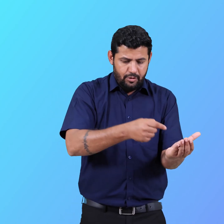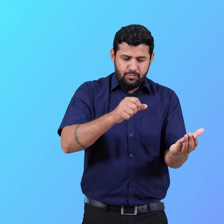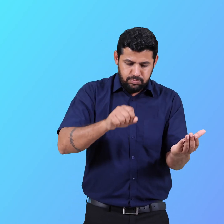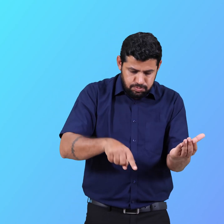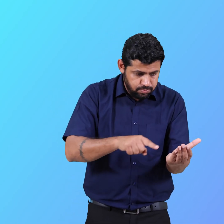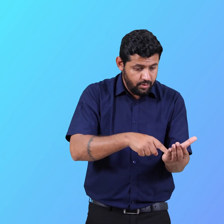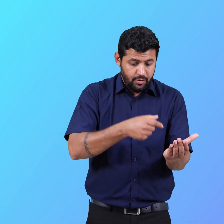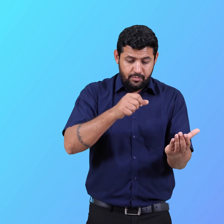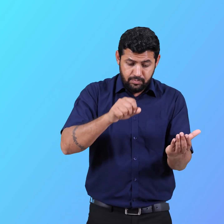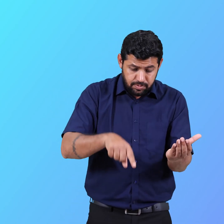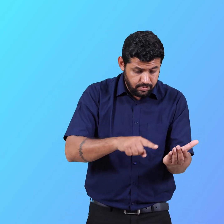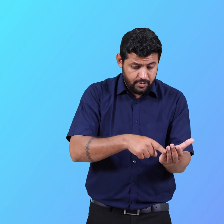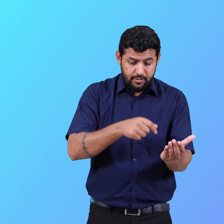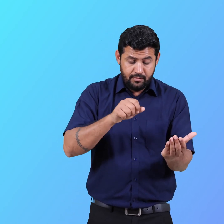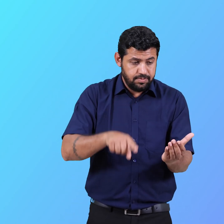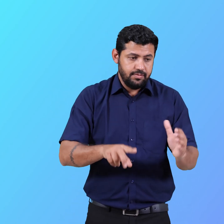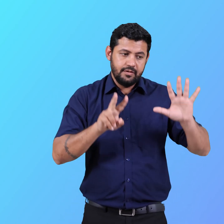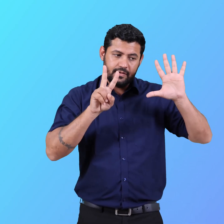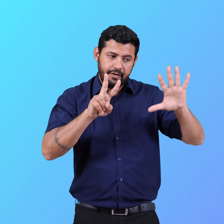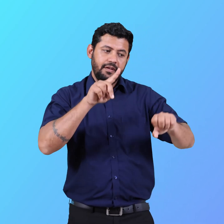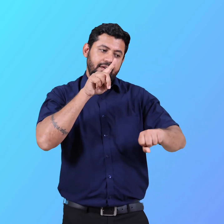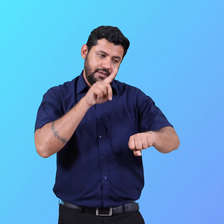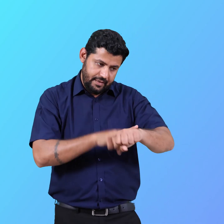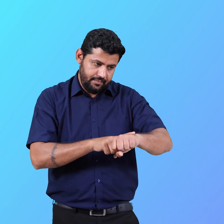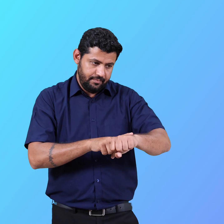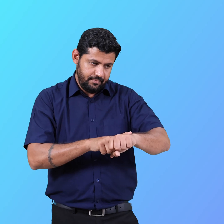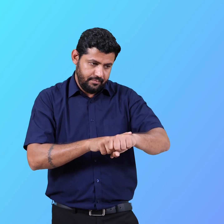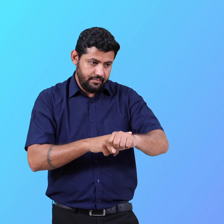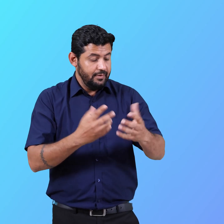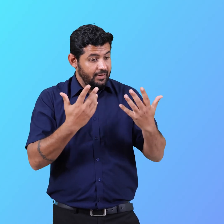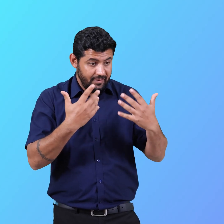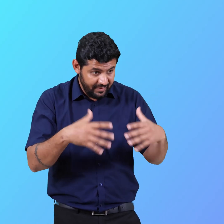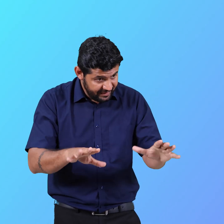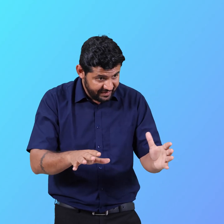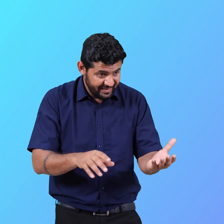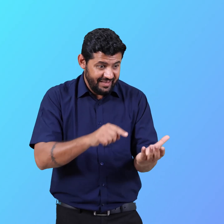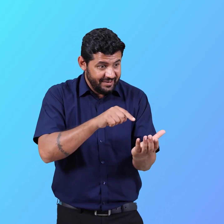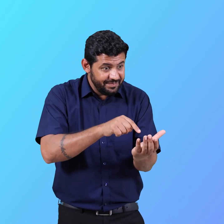He will use the finger of his right hand to sprinkle some of the oil that is in his left palm seven times before the LORD.